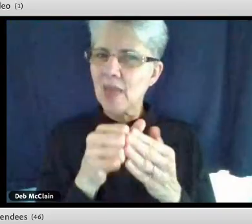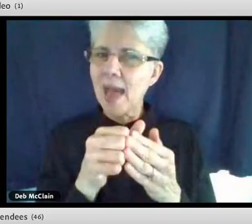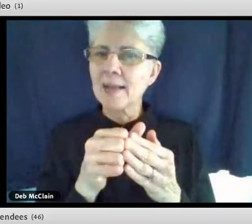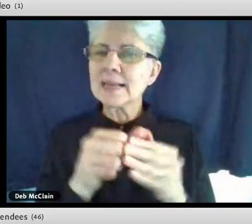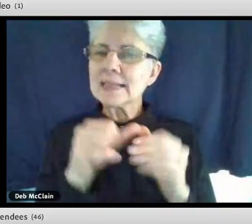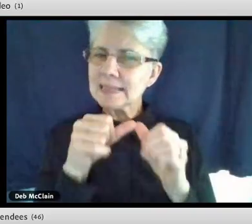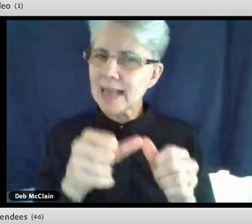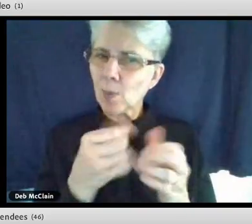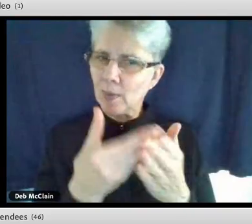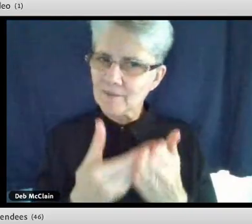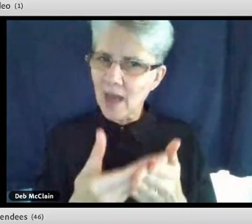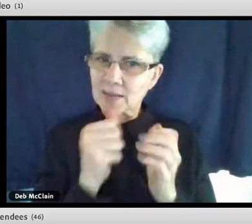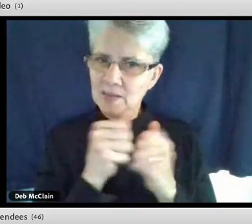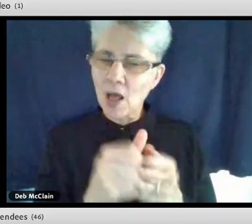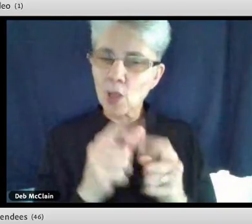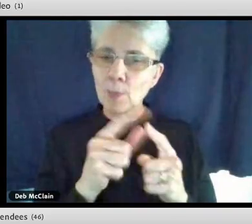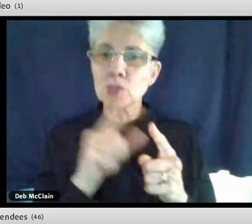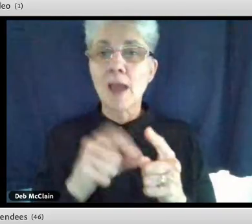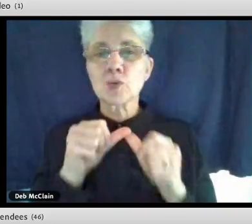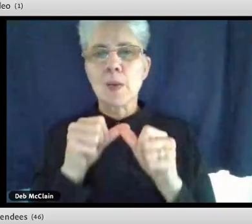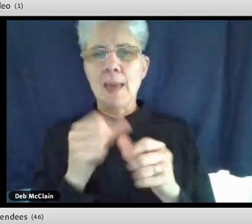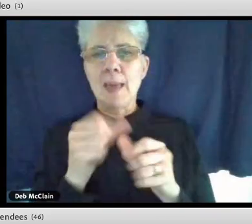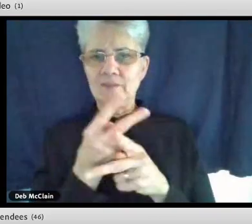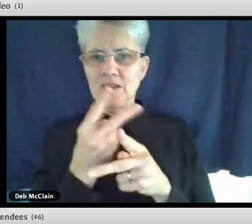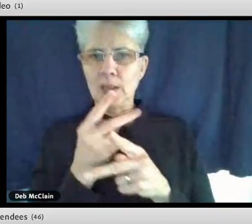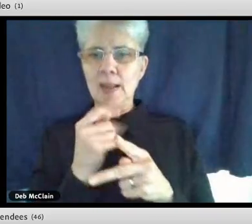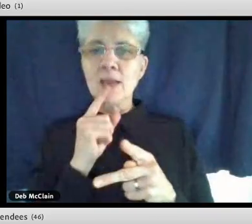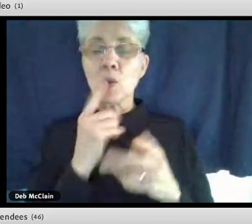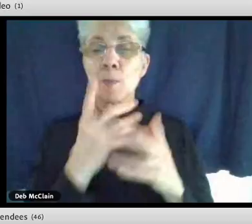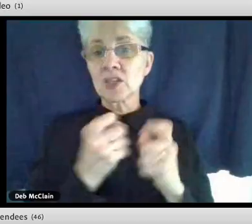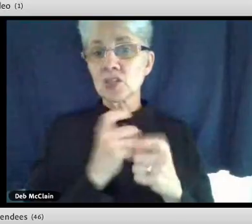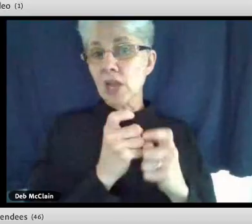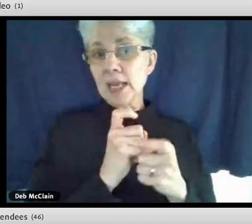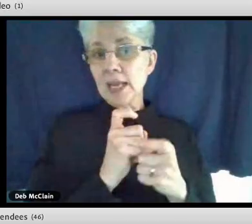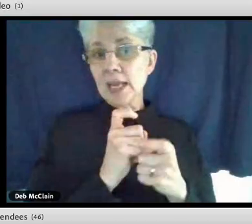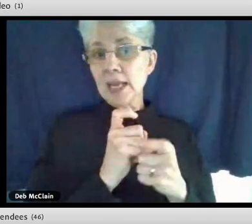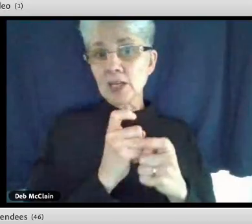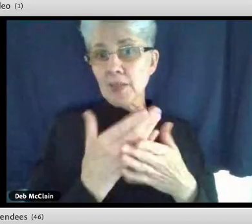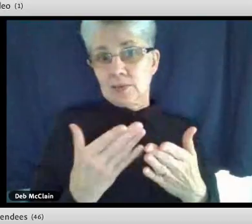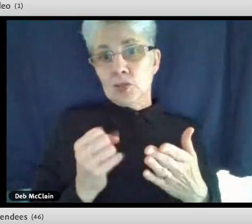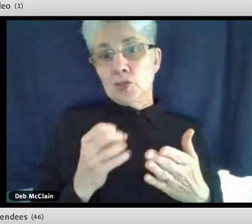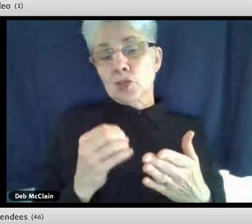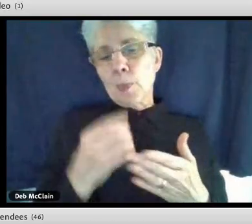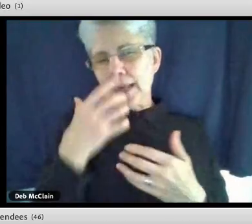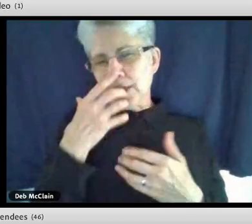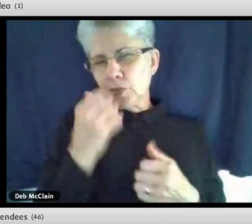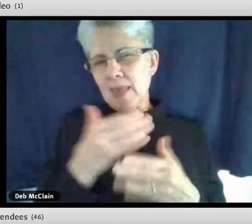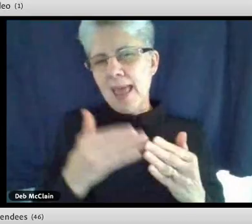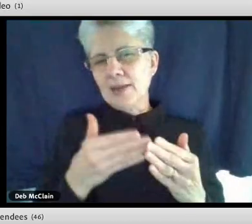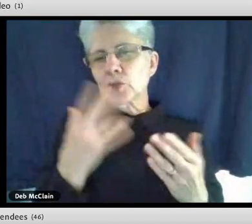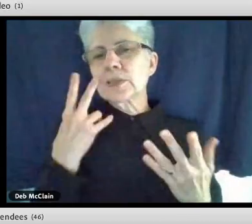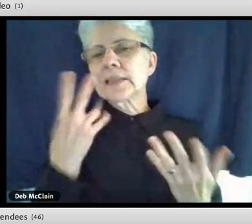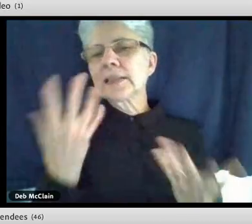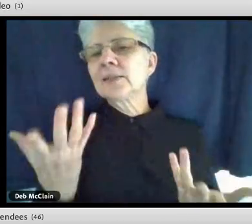but you still have to remain vigilant, and you might have to change a little bit. So it'll be interesting at the end of this to see if people change or they don't.